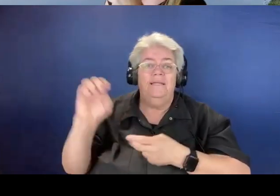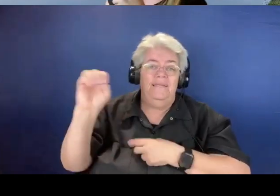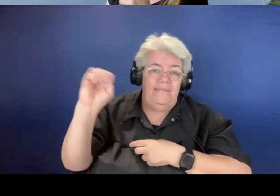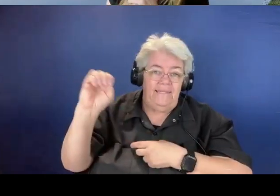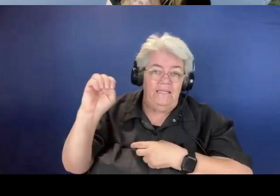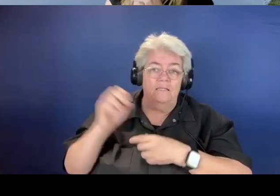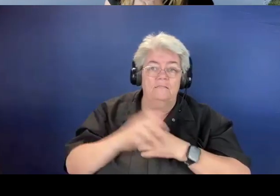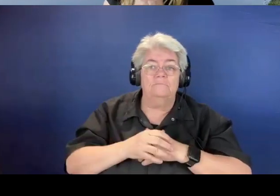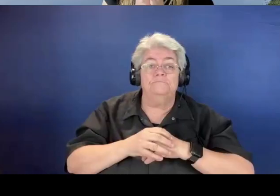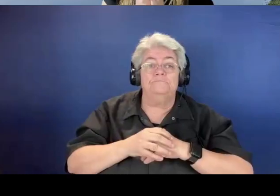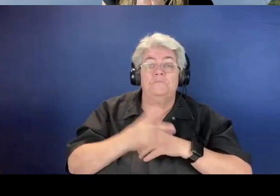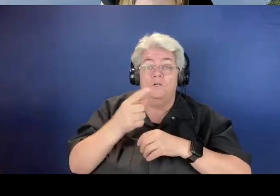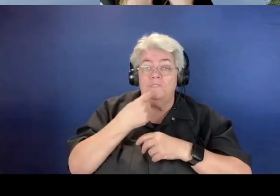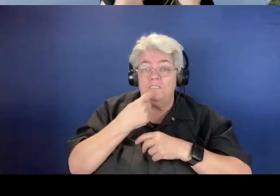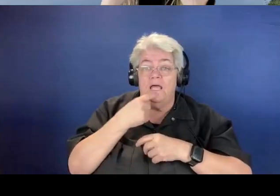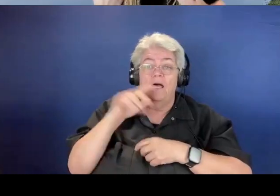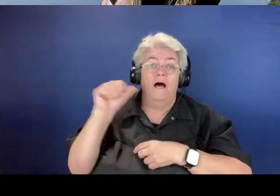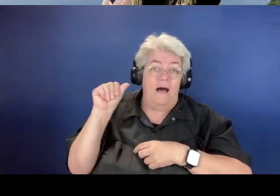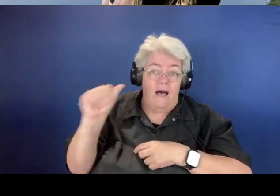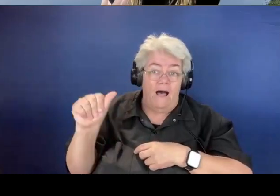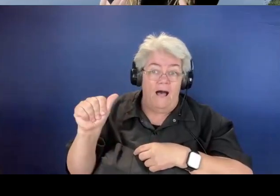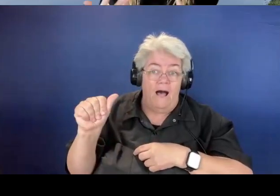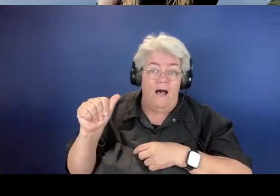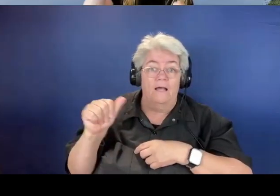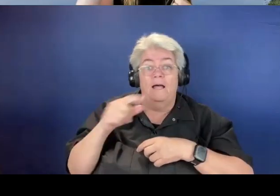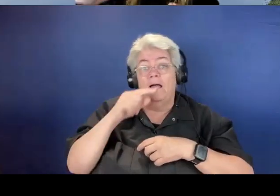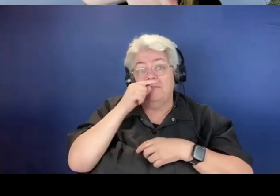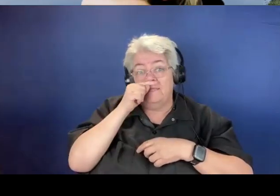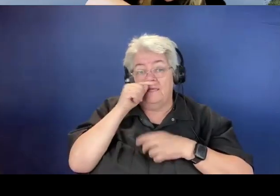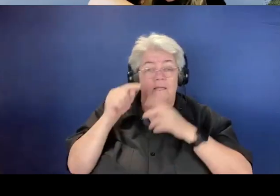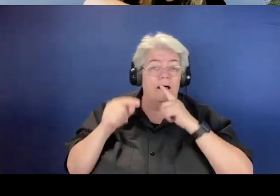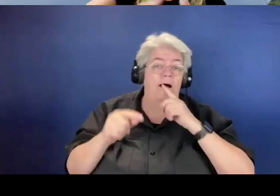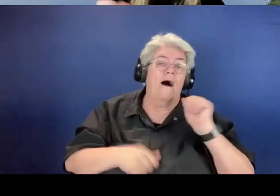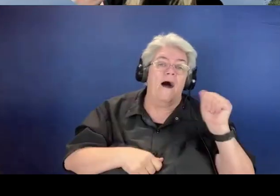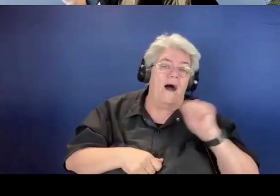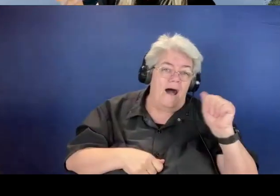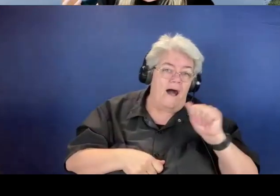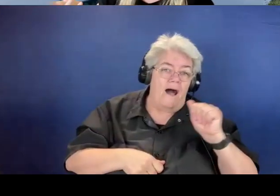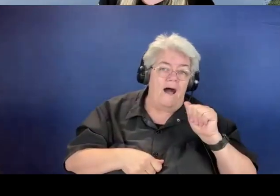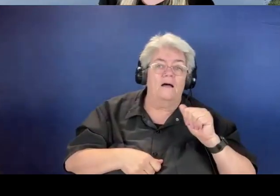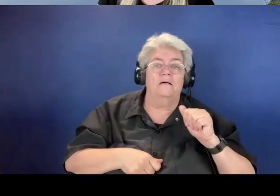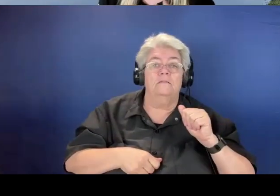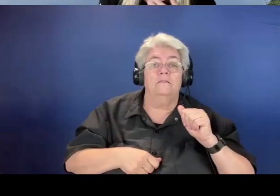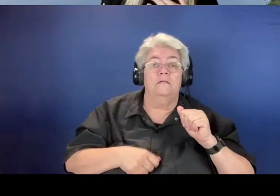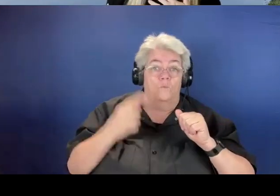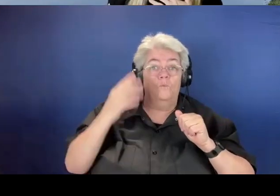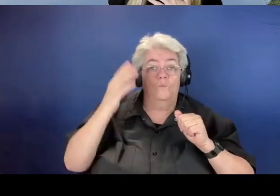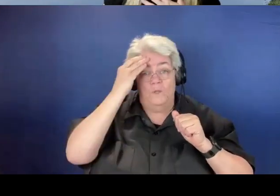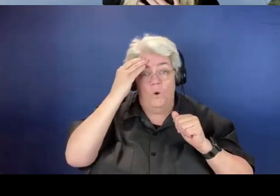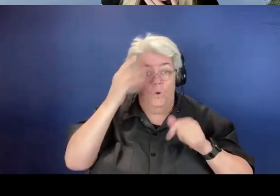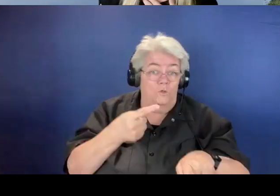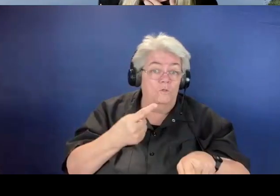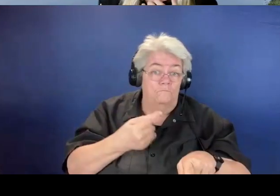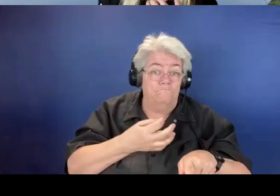And so, when we say aa and the child repeats back the sound or listens and drops, we know that they've heard that sound.